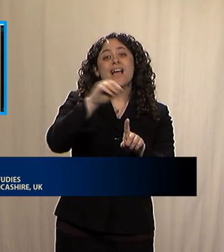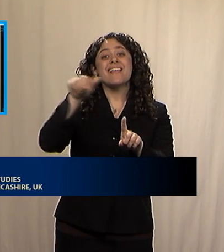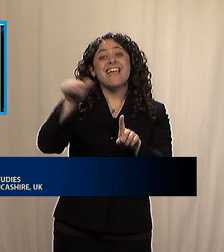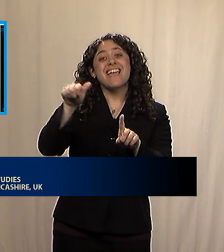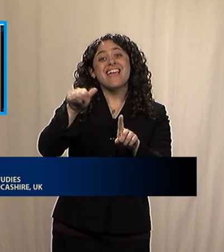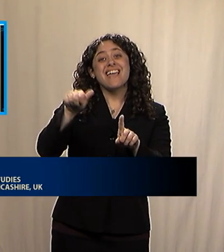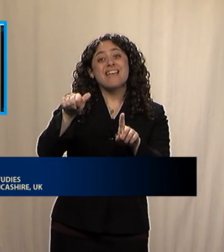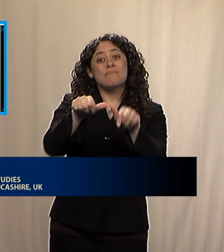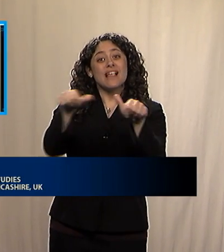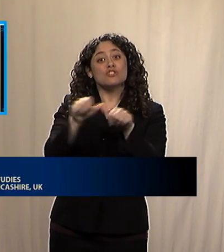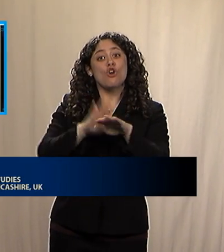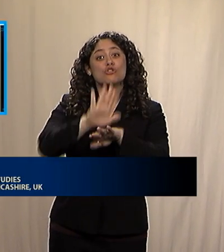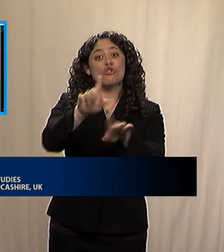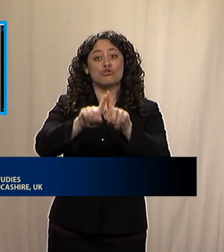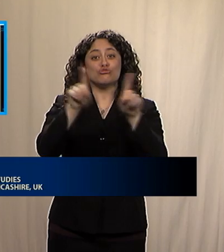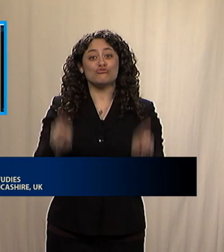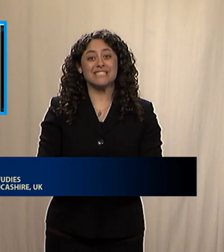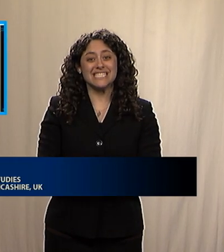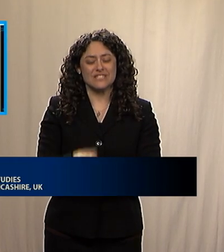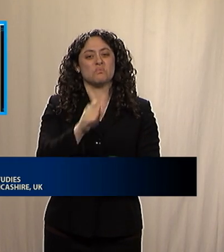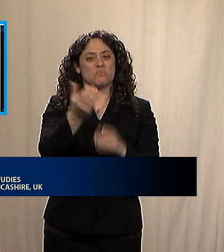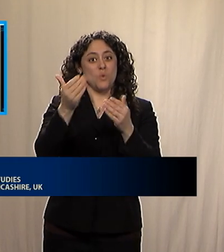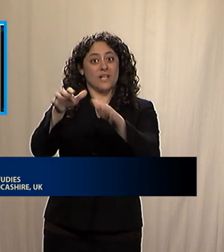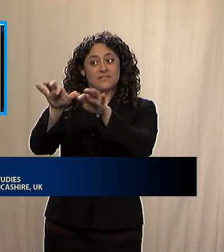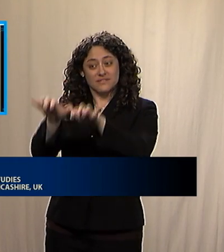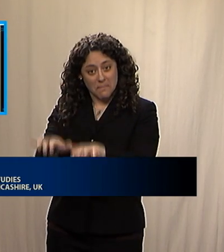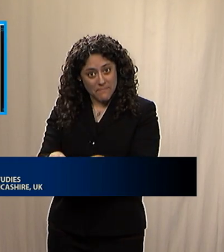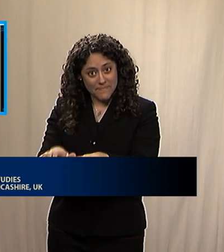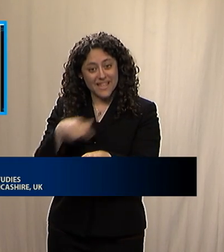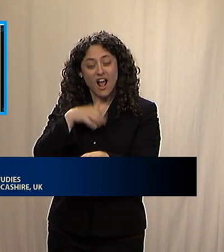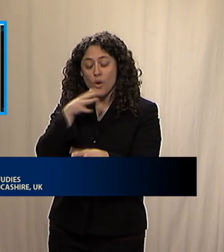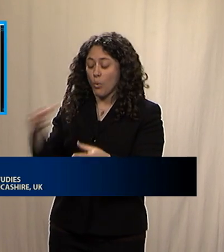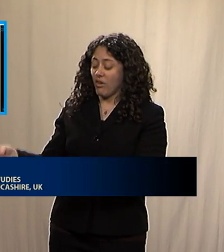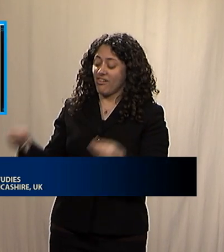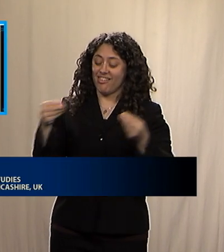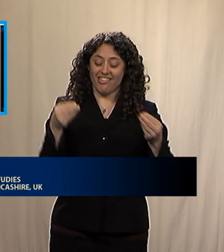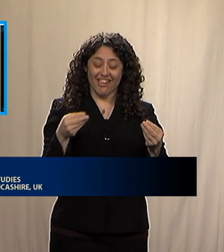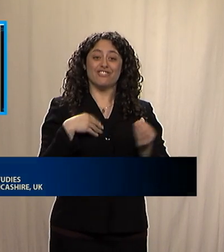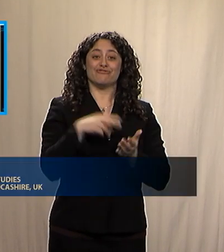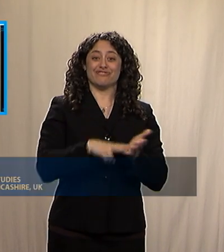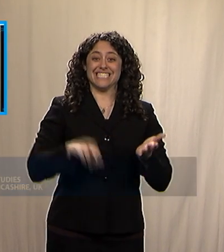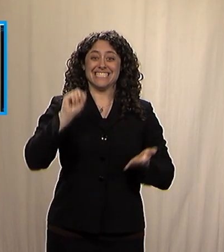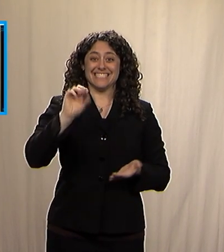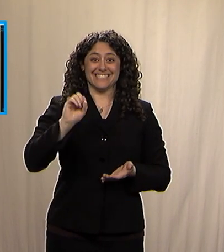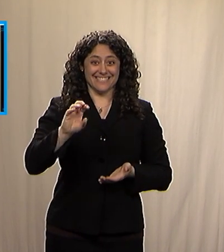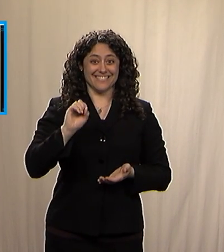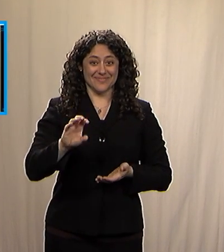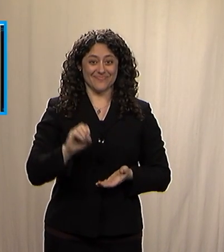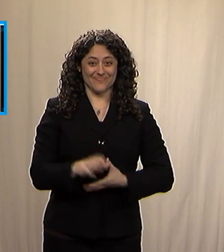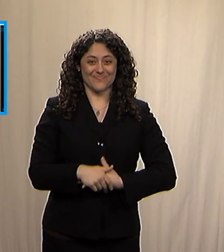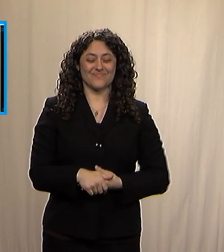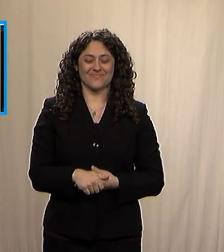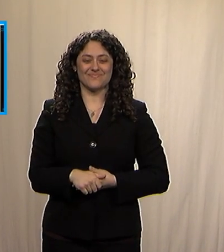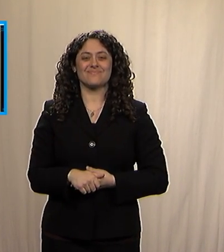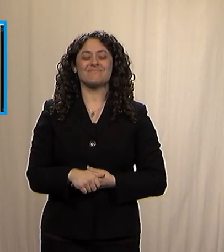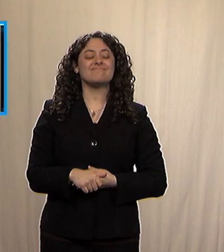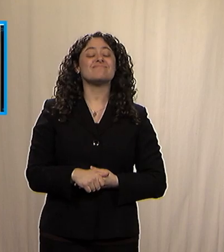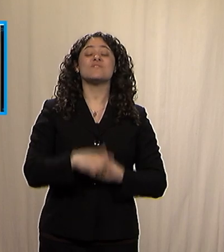I'll read the question off. This says I'm finding your presentation